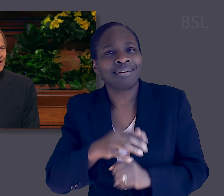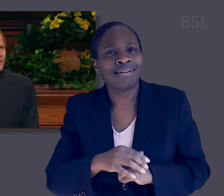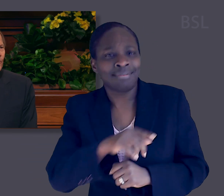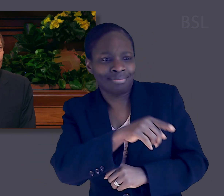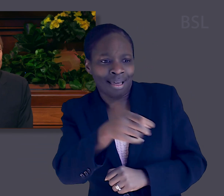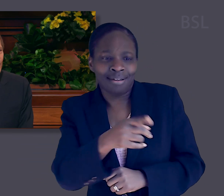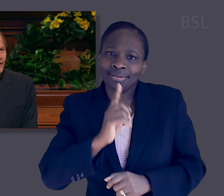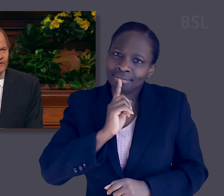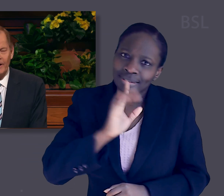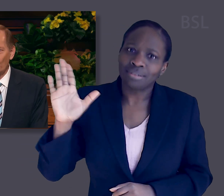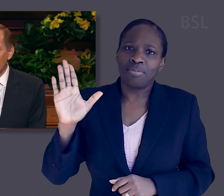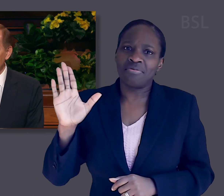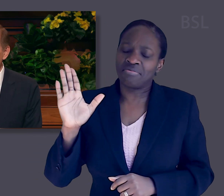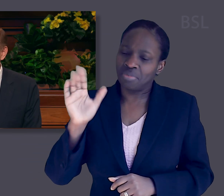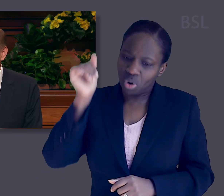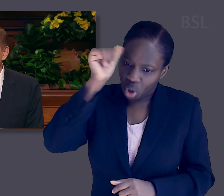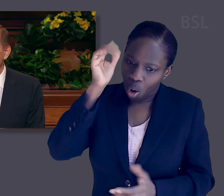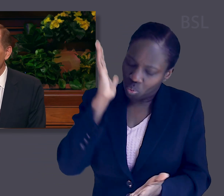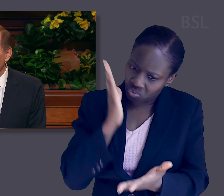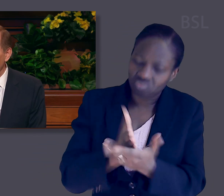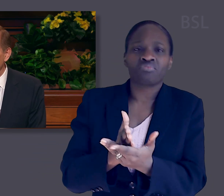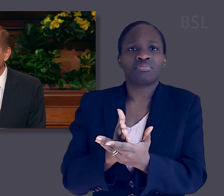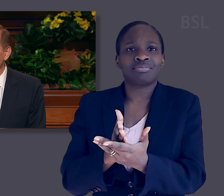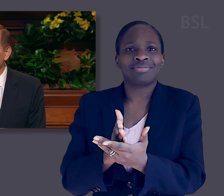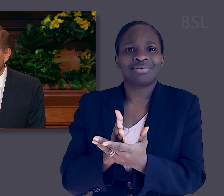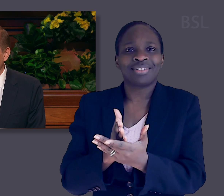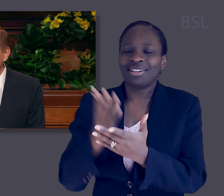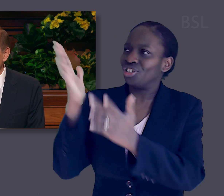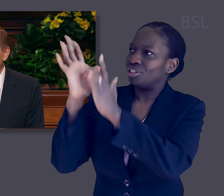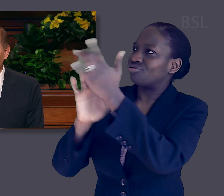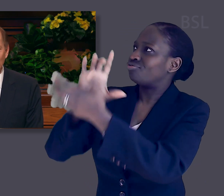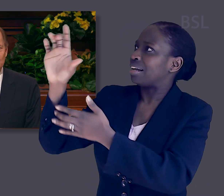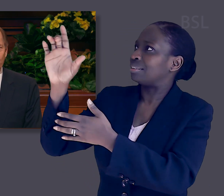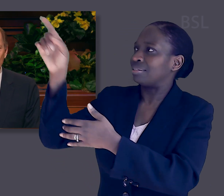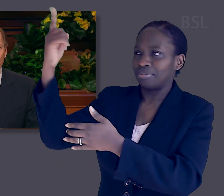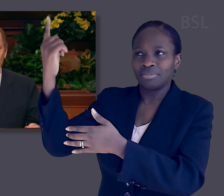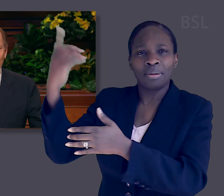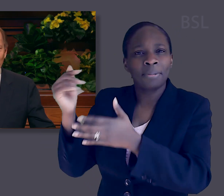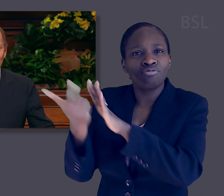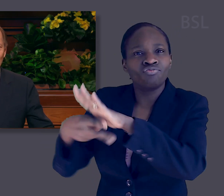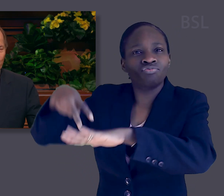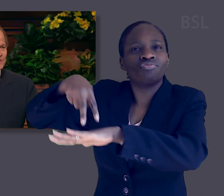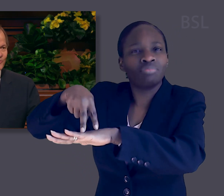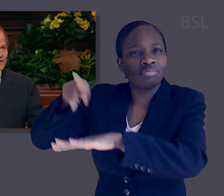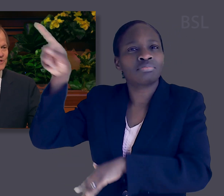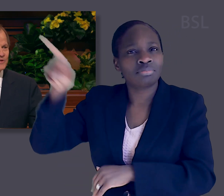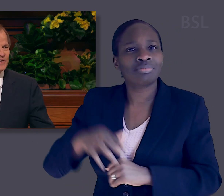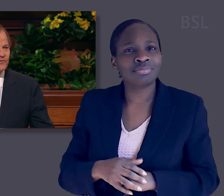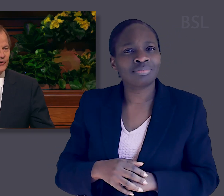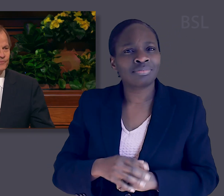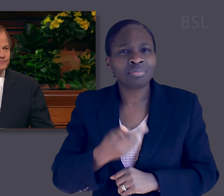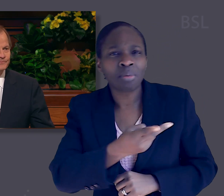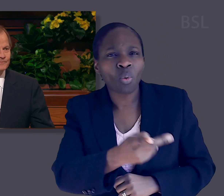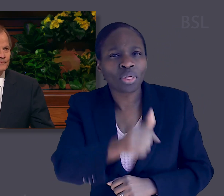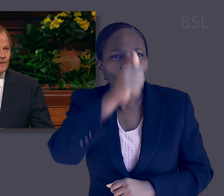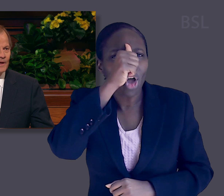in their own childlike way, testified of the profound reality and simple beauty of the Resurrection of the Saviour.